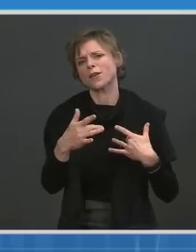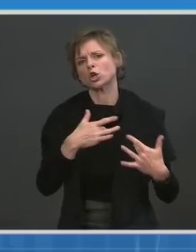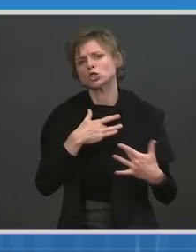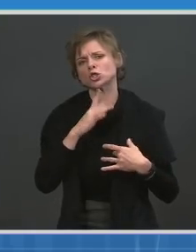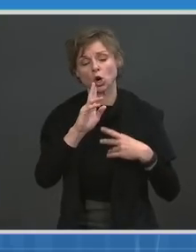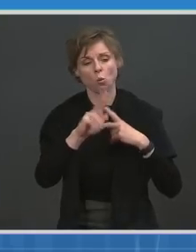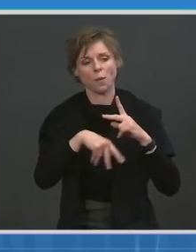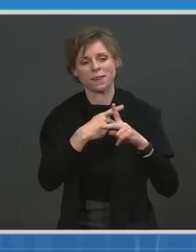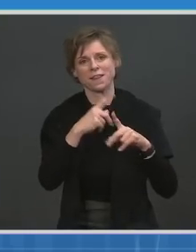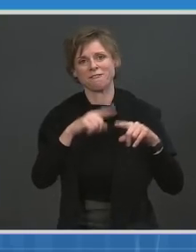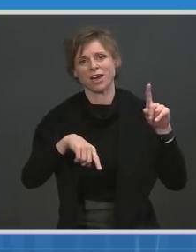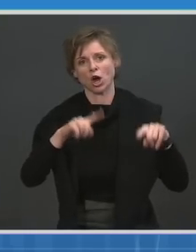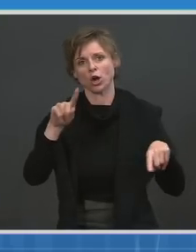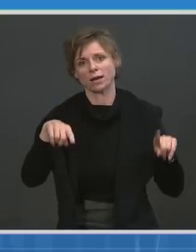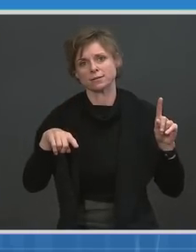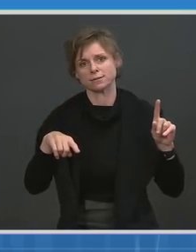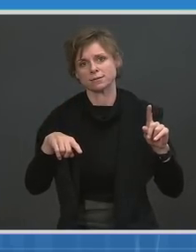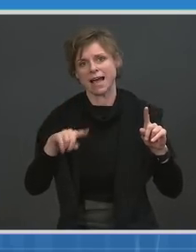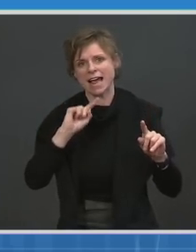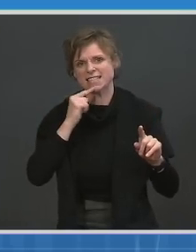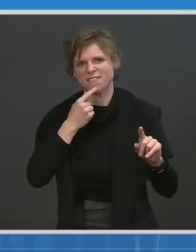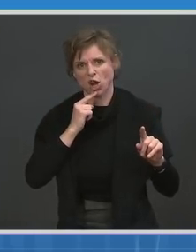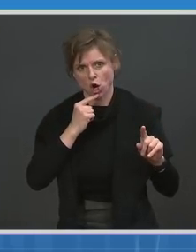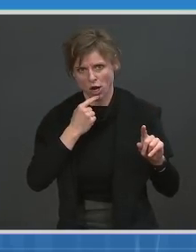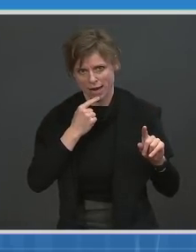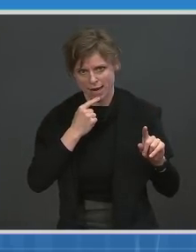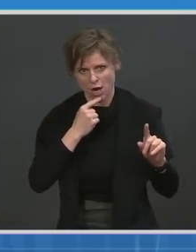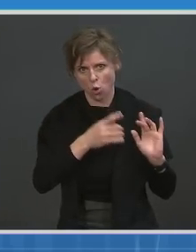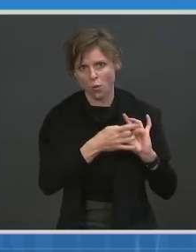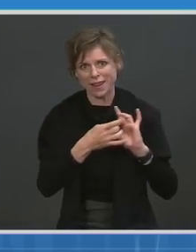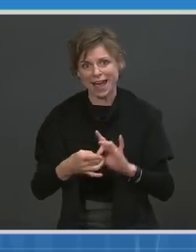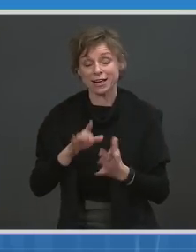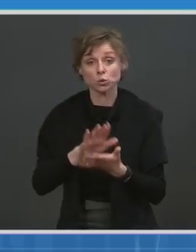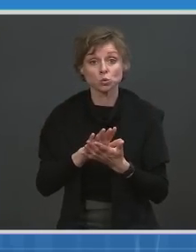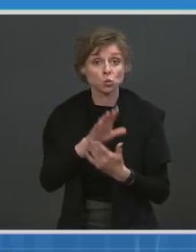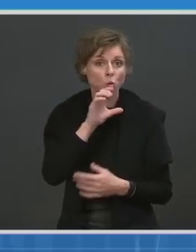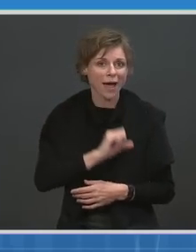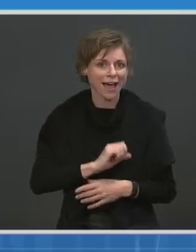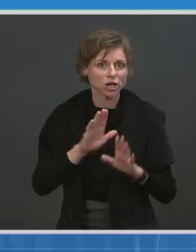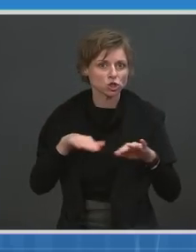and its severity as it relates to school-aged children? We're understanding that the variants